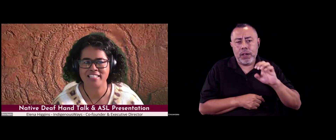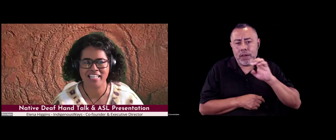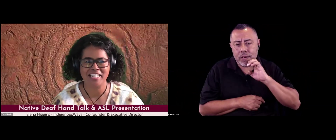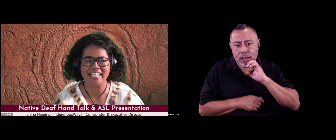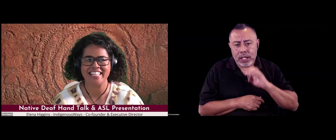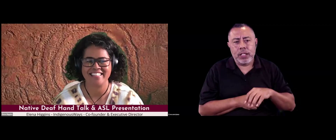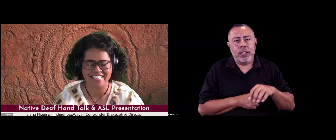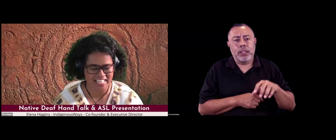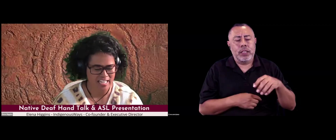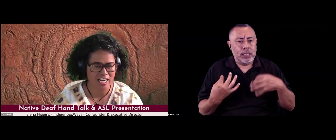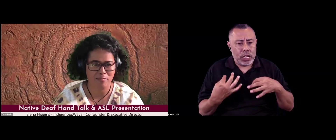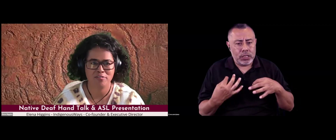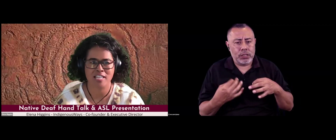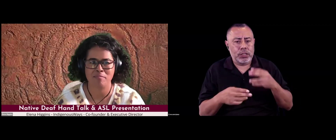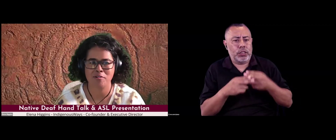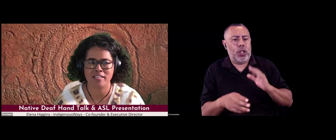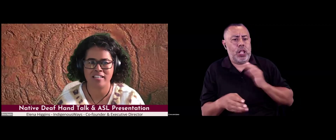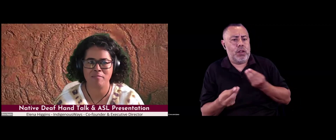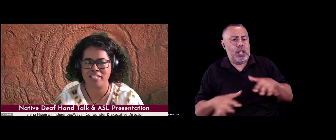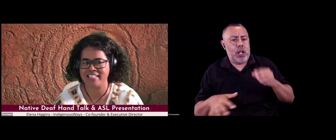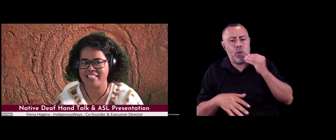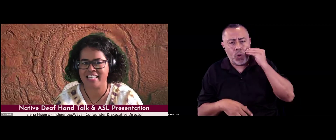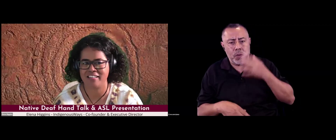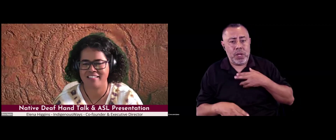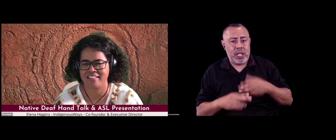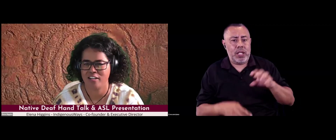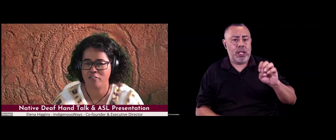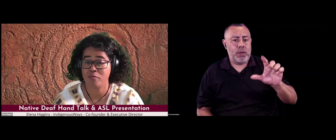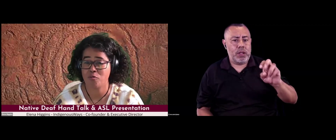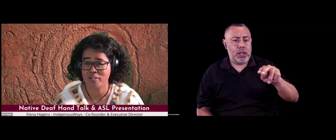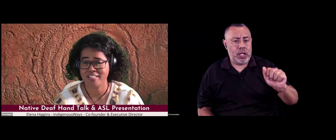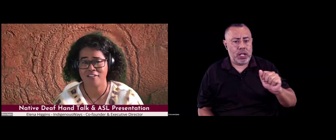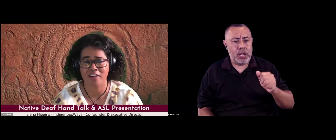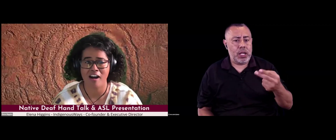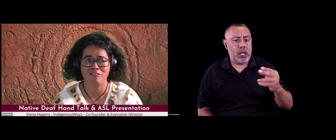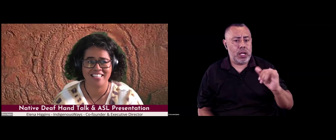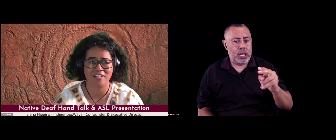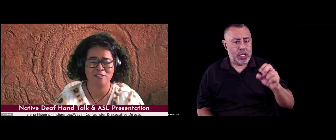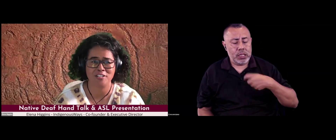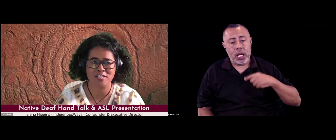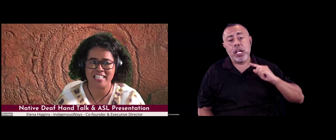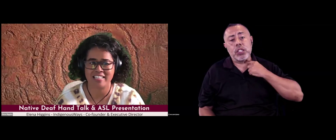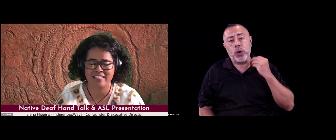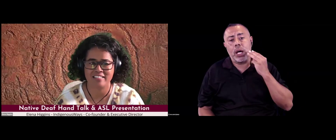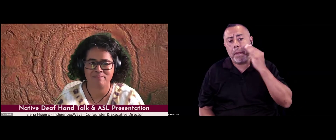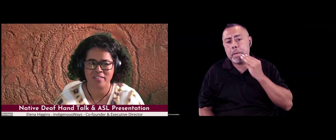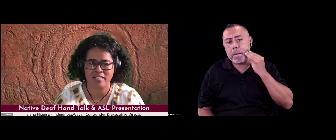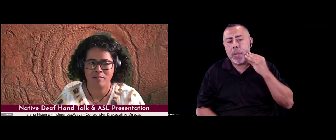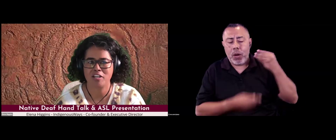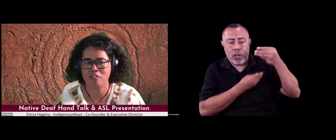I'm of Samoan and Maori descent. From the waters of Altiro in New Zealand.